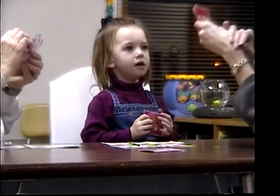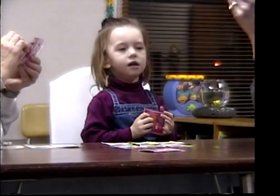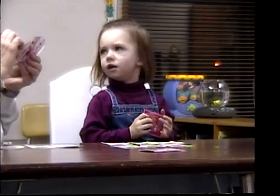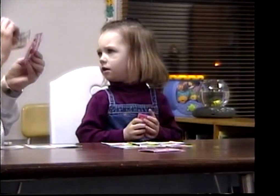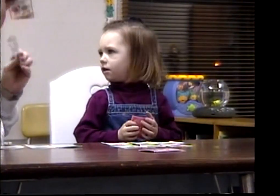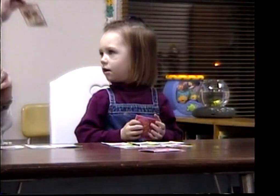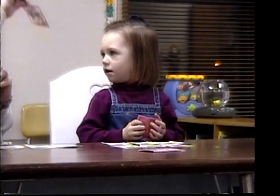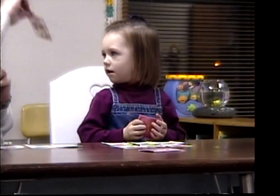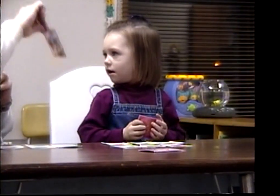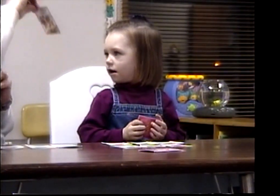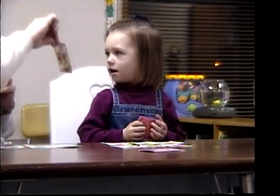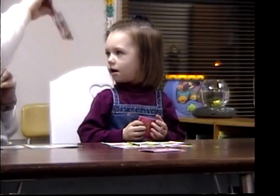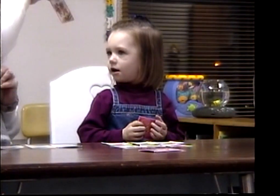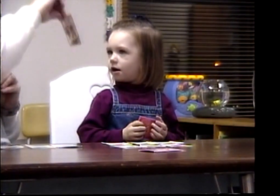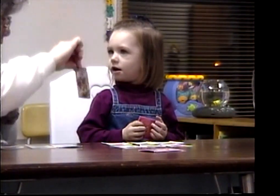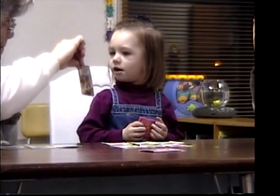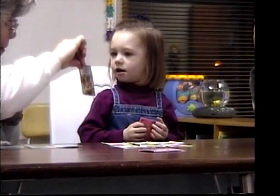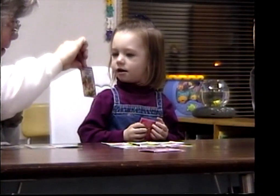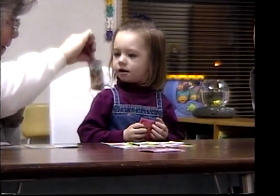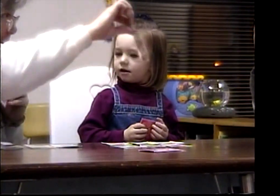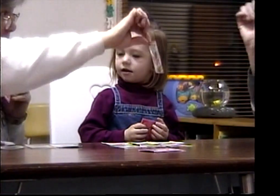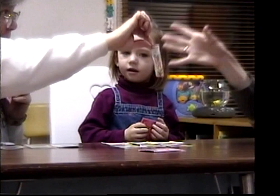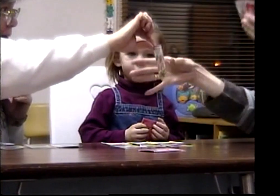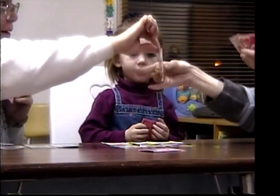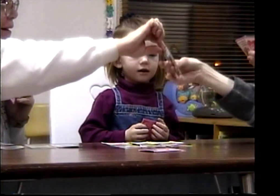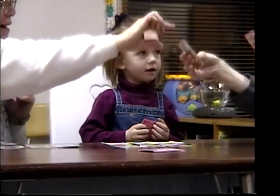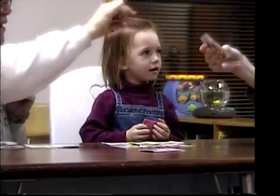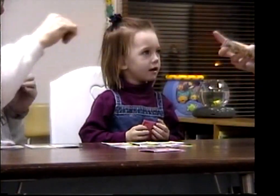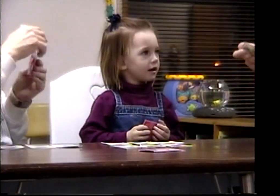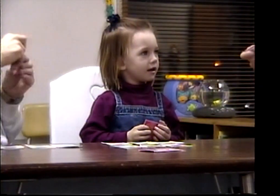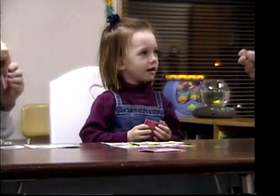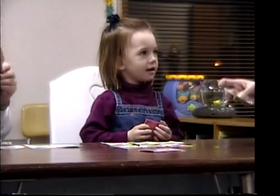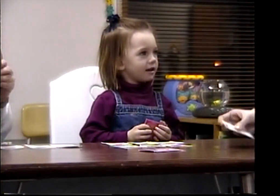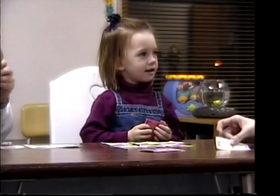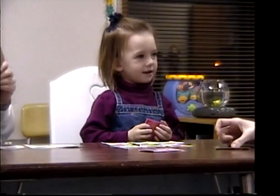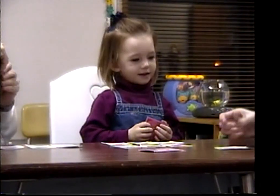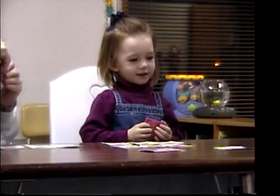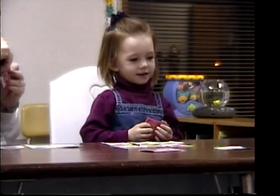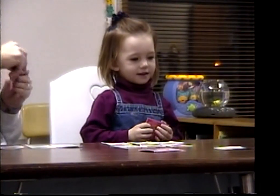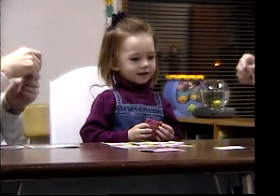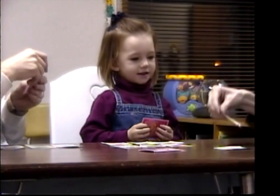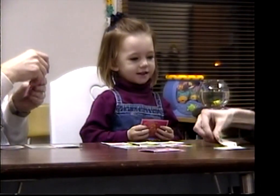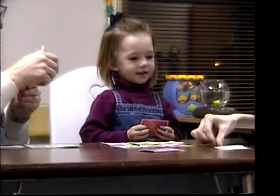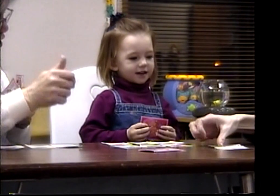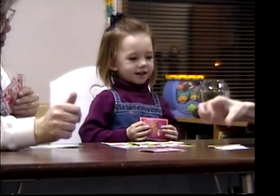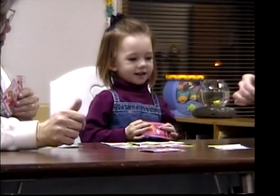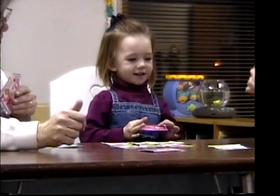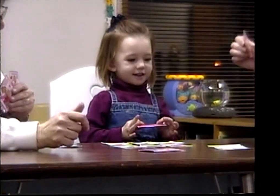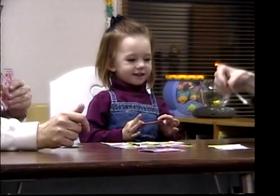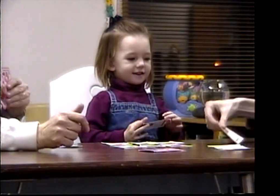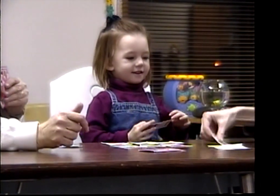"Yes, I have a sheep." "Yayyy, 1, 2, 3."